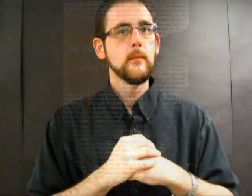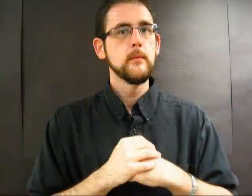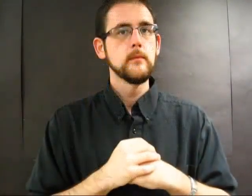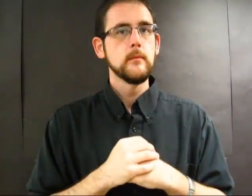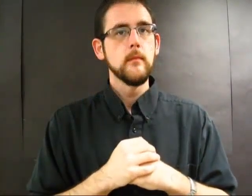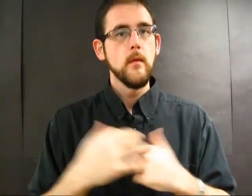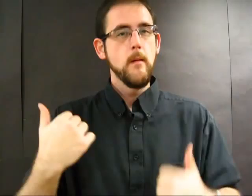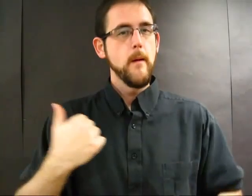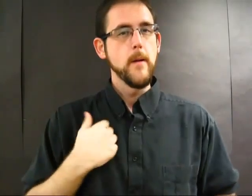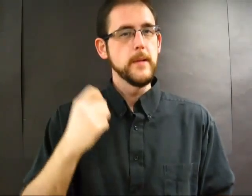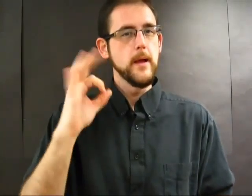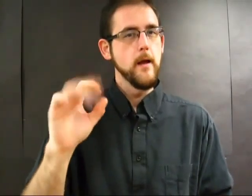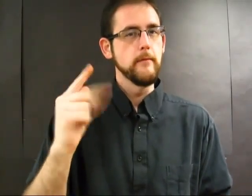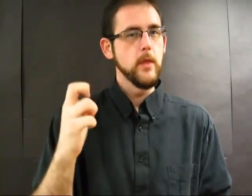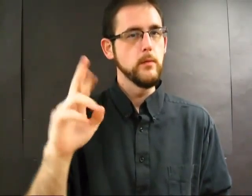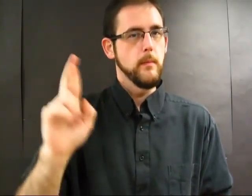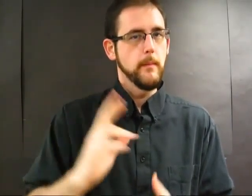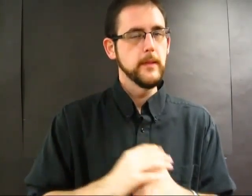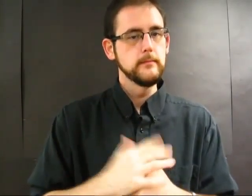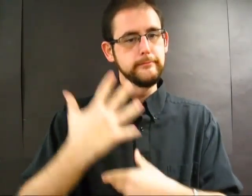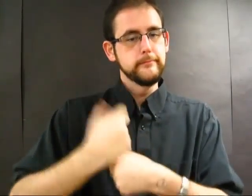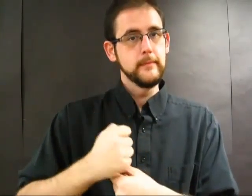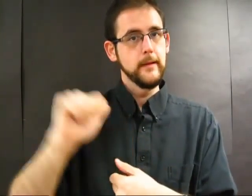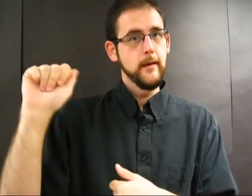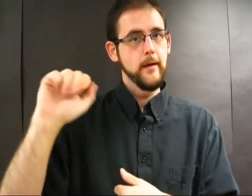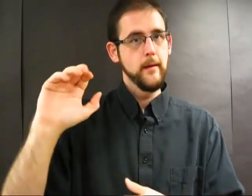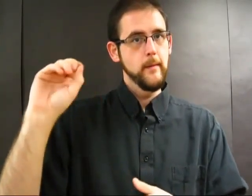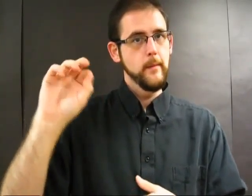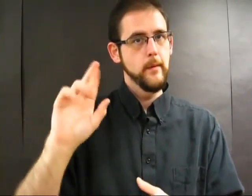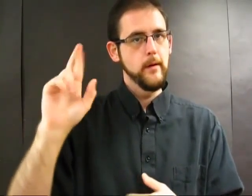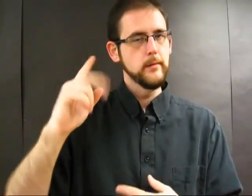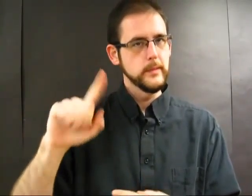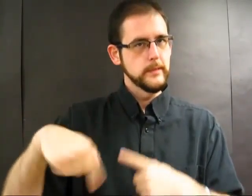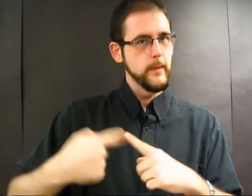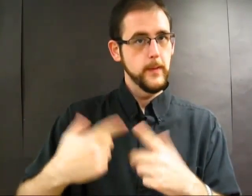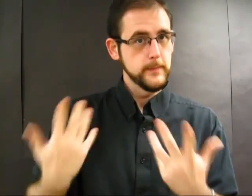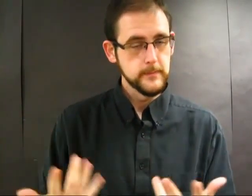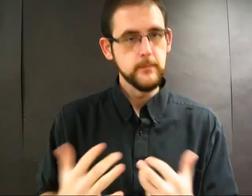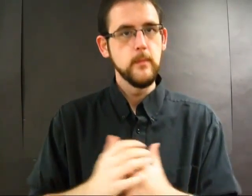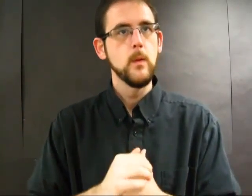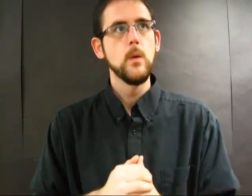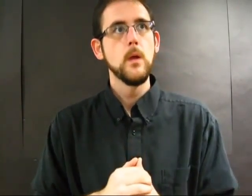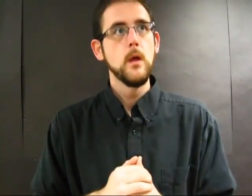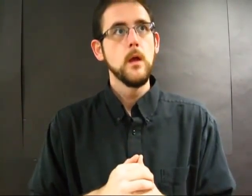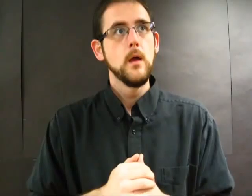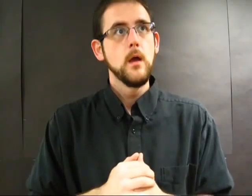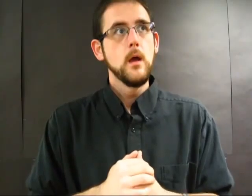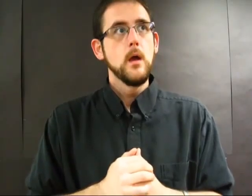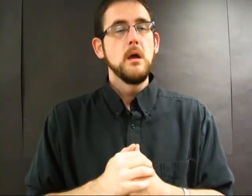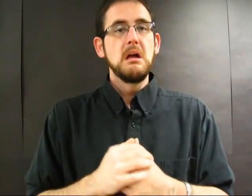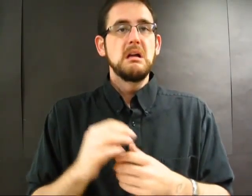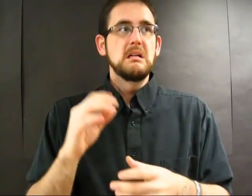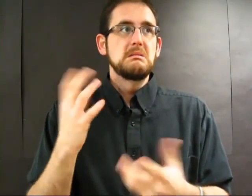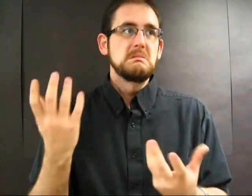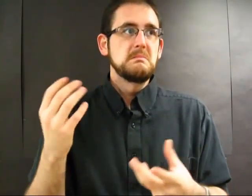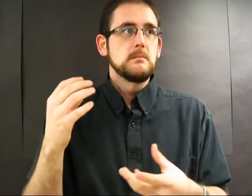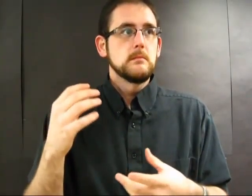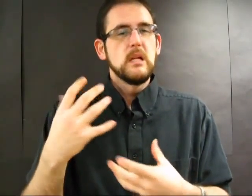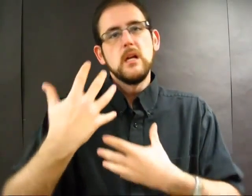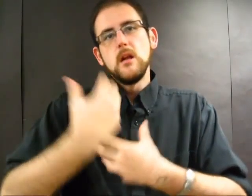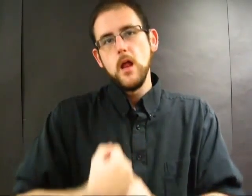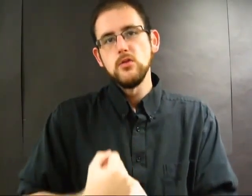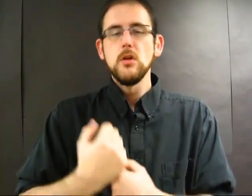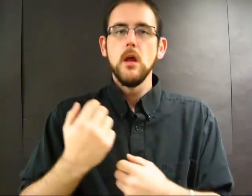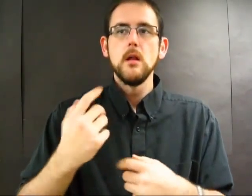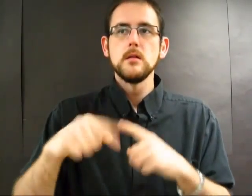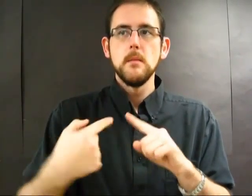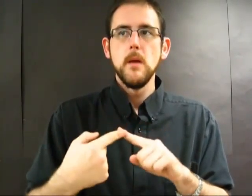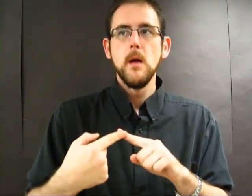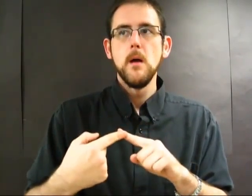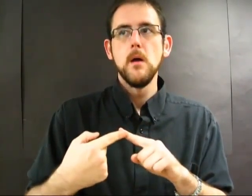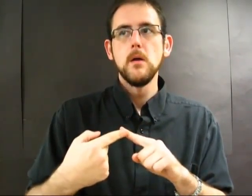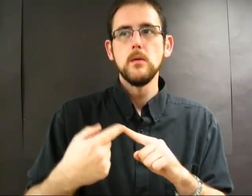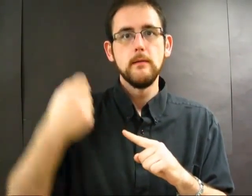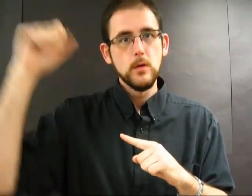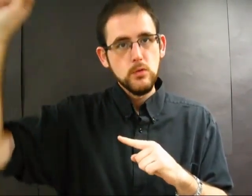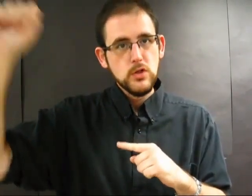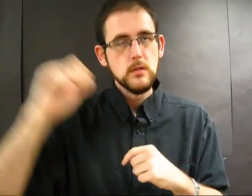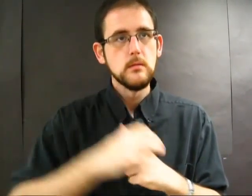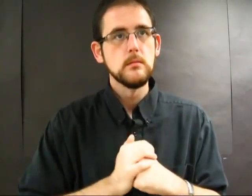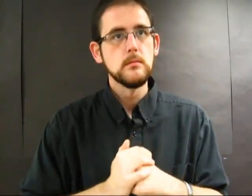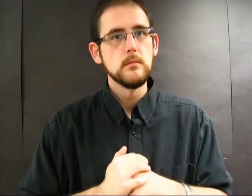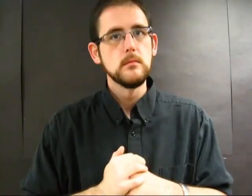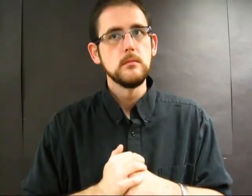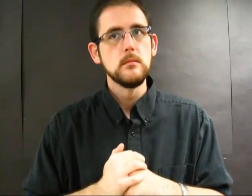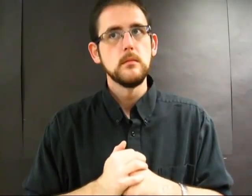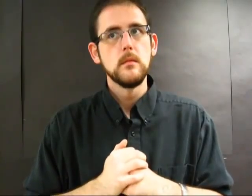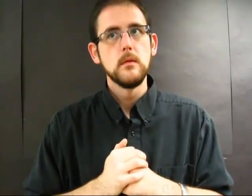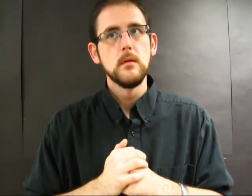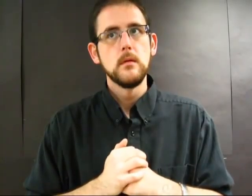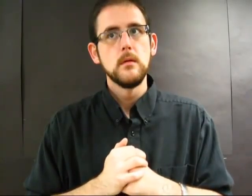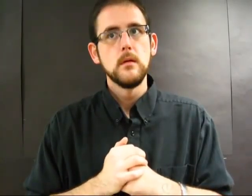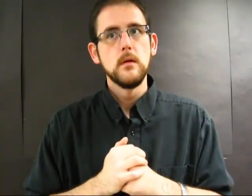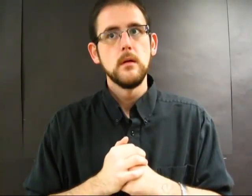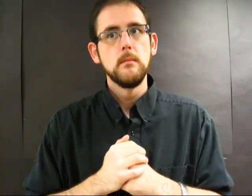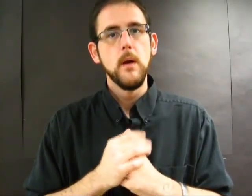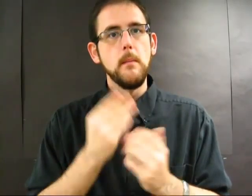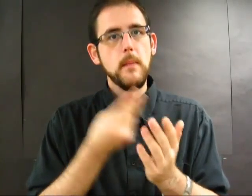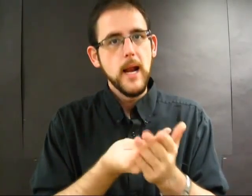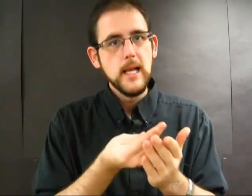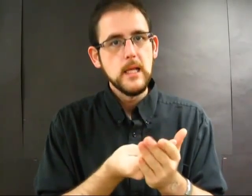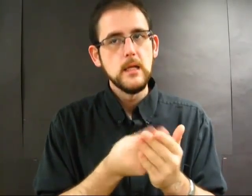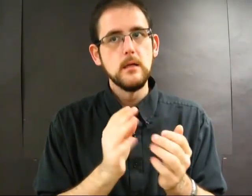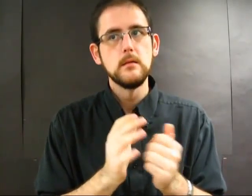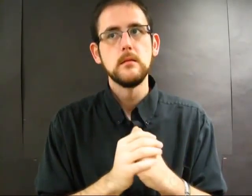"The Army of the Republic," or "AOR" is about ... in a nutshell, revolution, money,